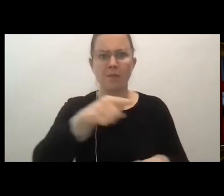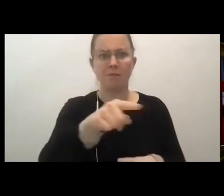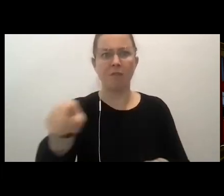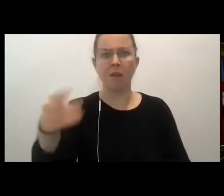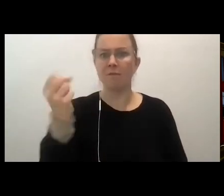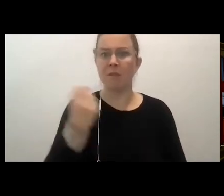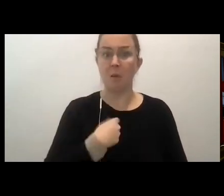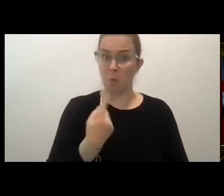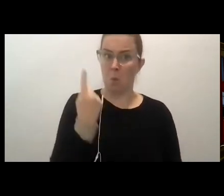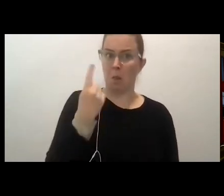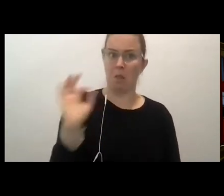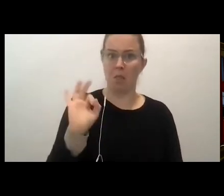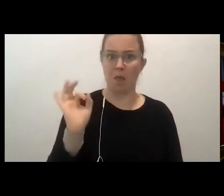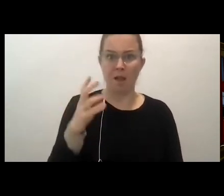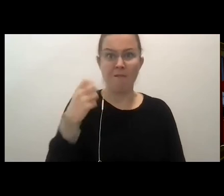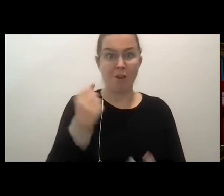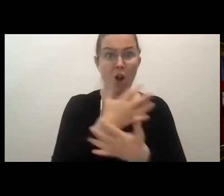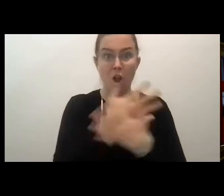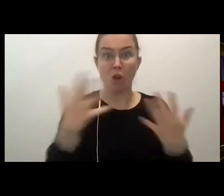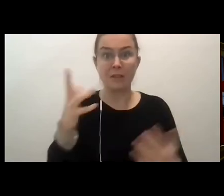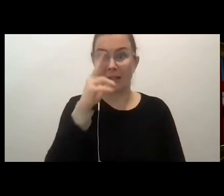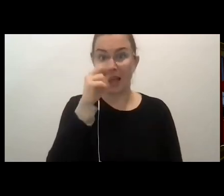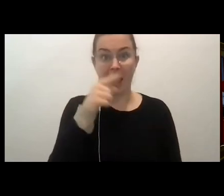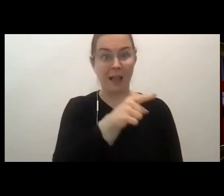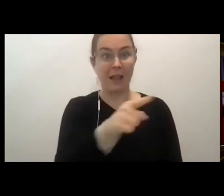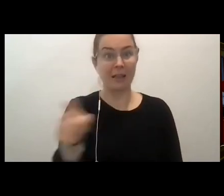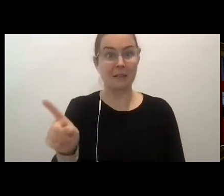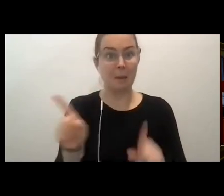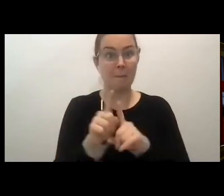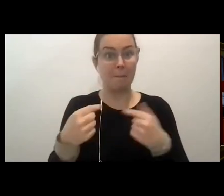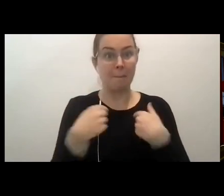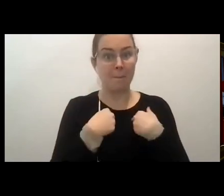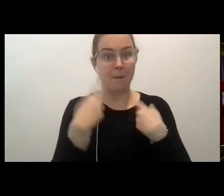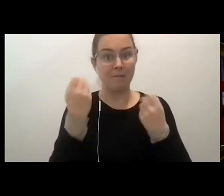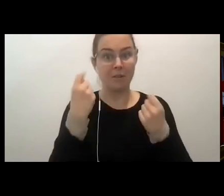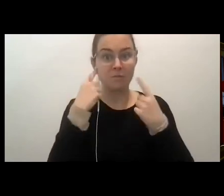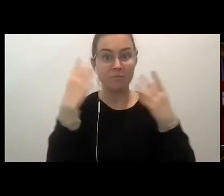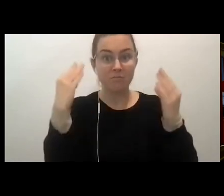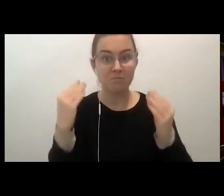not alone. There were like, so many young people out there who had hearing loss. I found a community